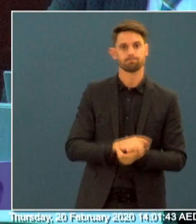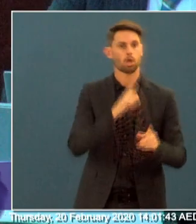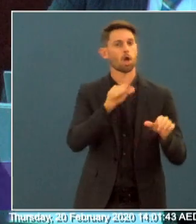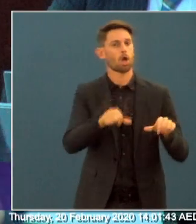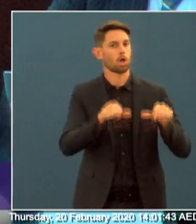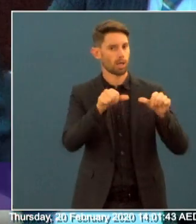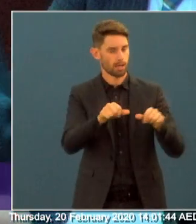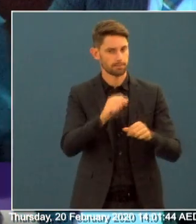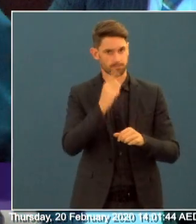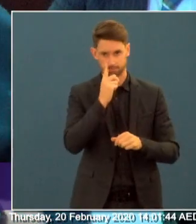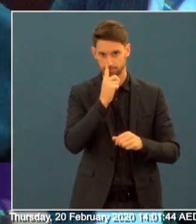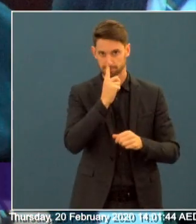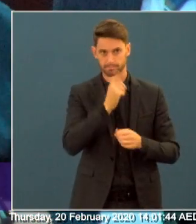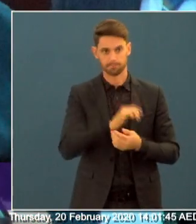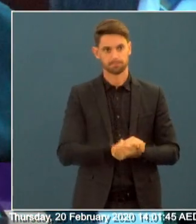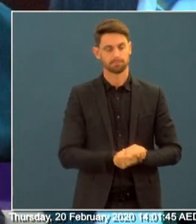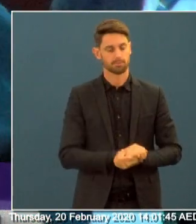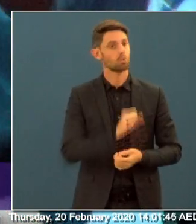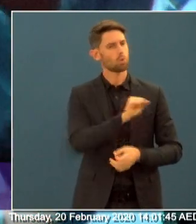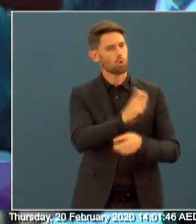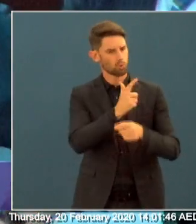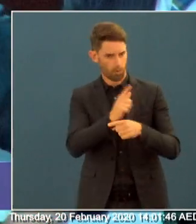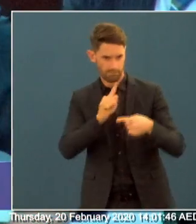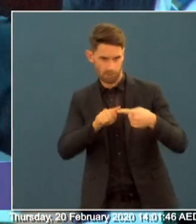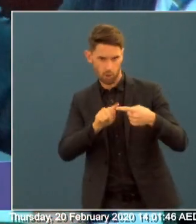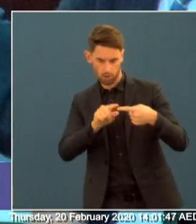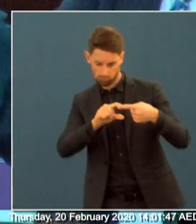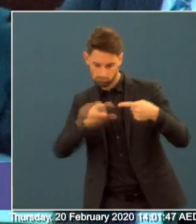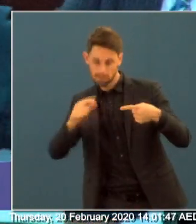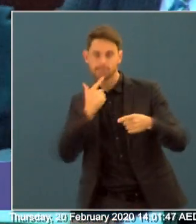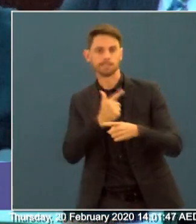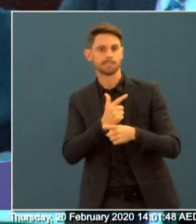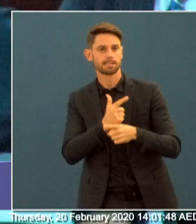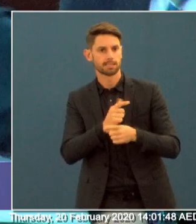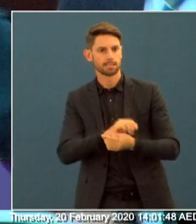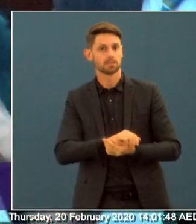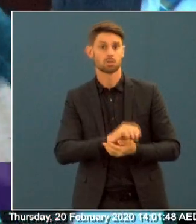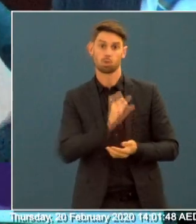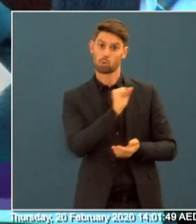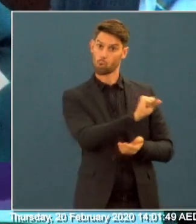The first matter that you note is that your centre has led